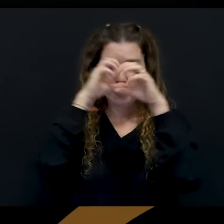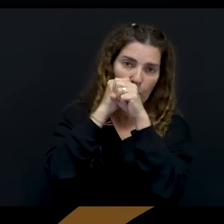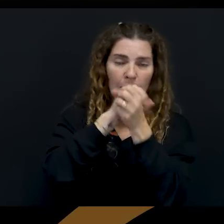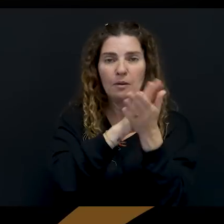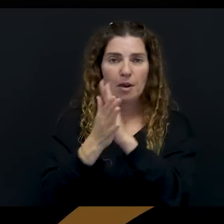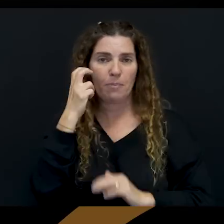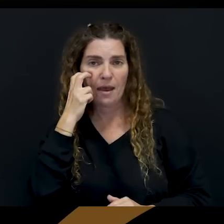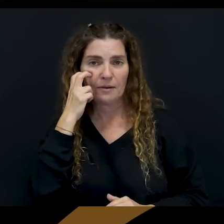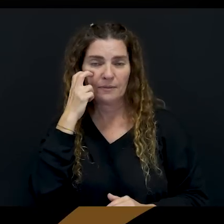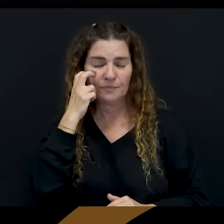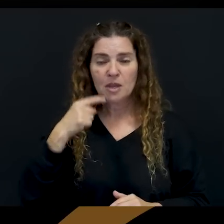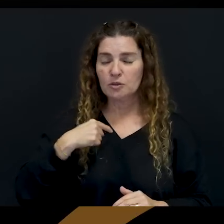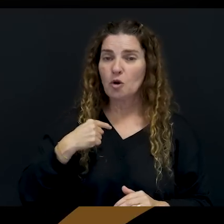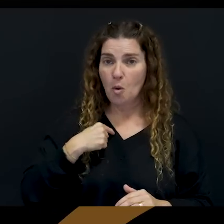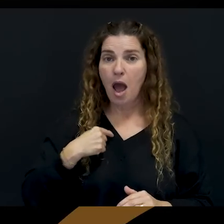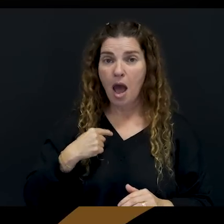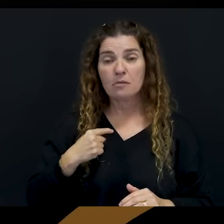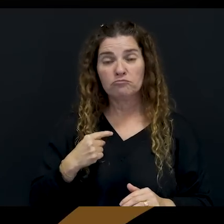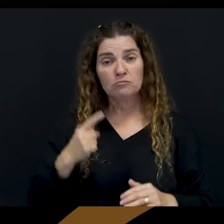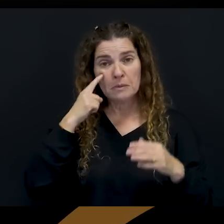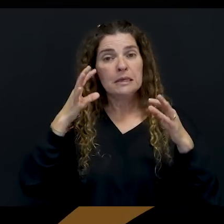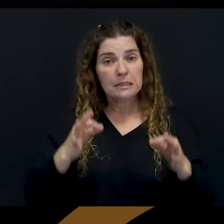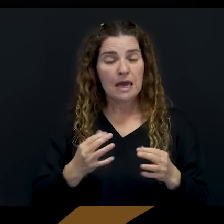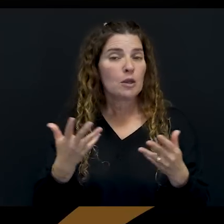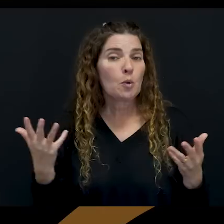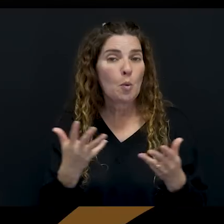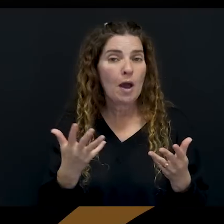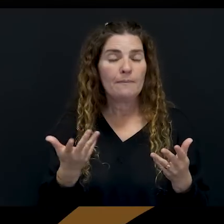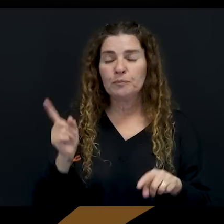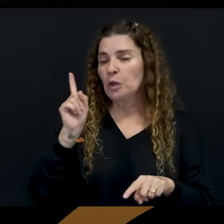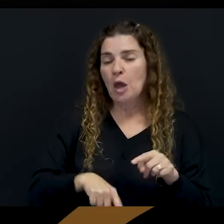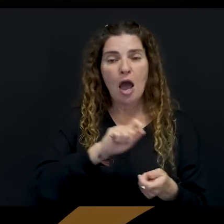I made an important decision at this point in my life. I realized I couldn't change my circumstances.